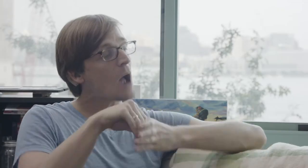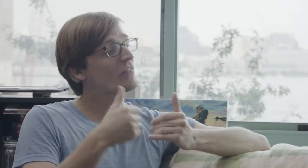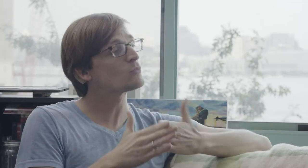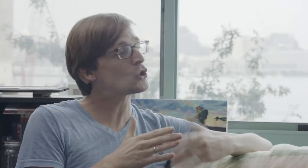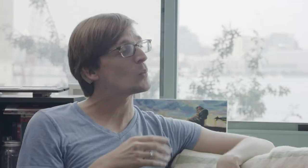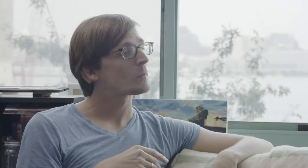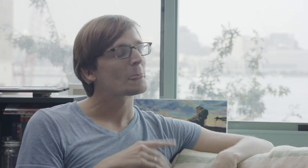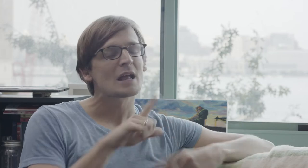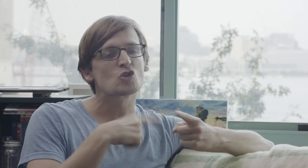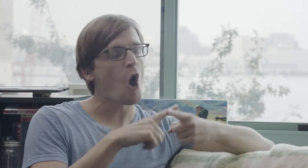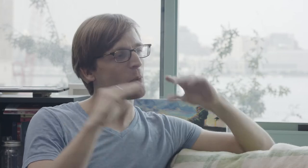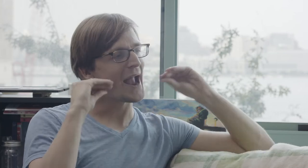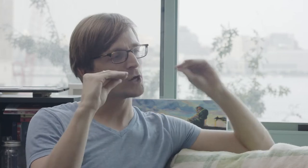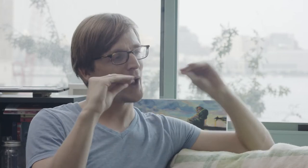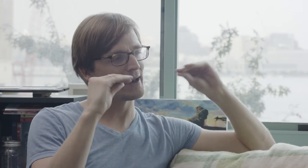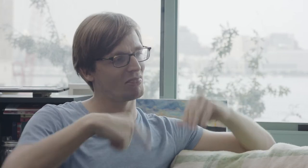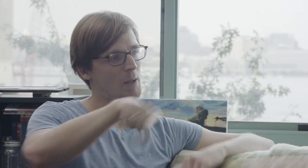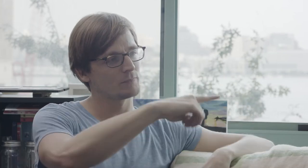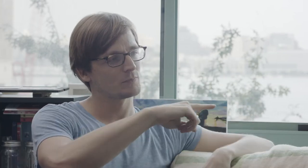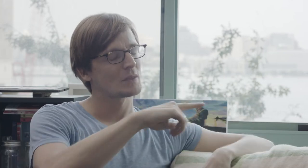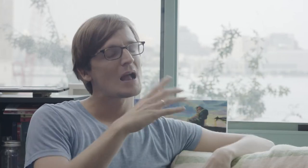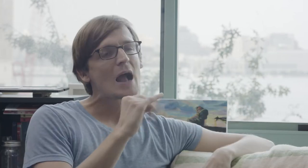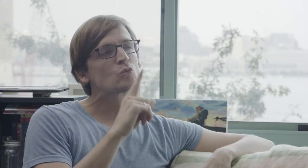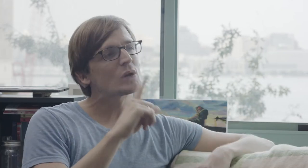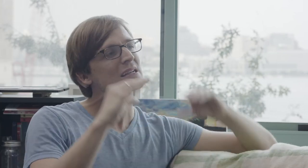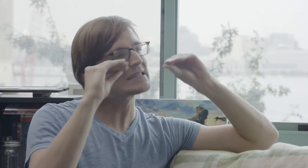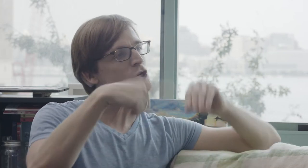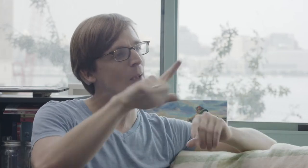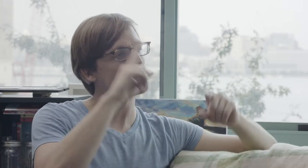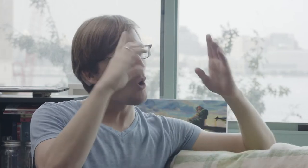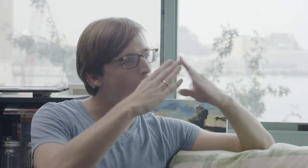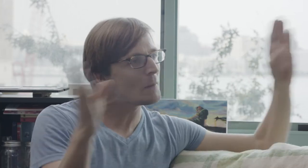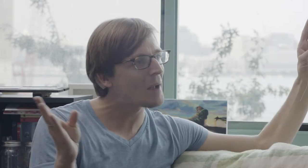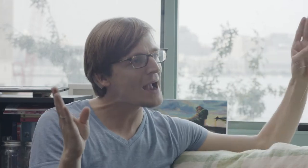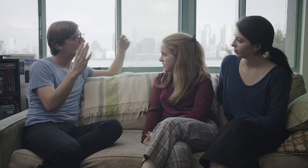just if I hadn't been in the room, if I hadn't given them moment of education,